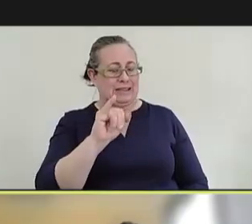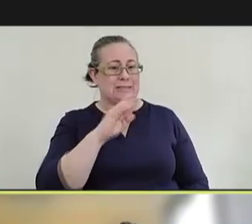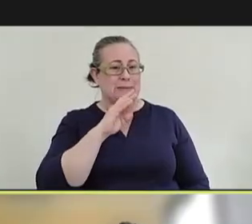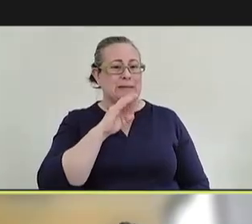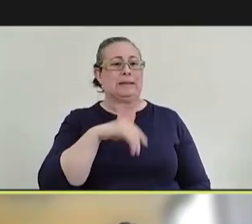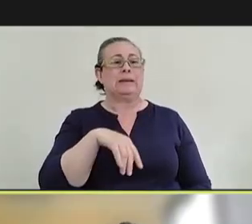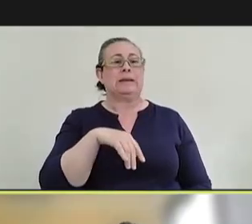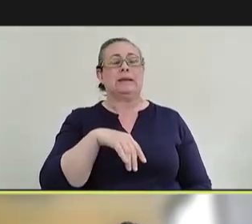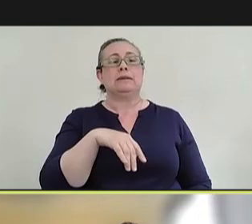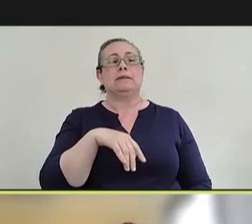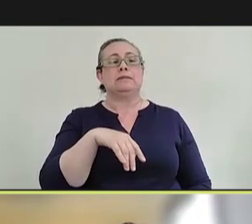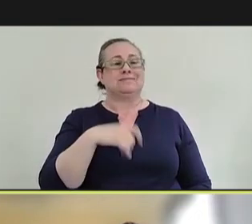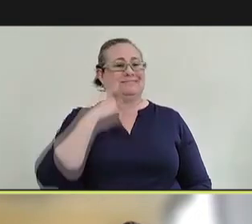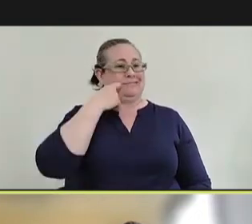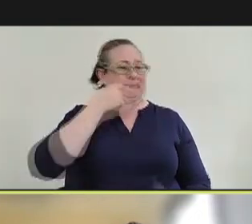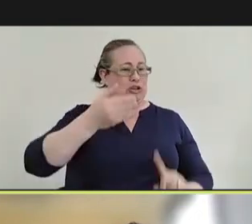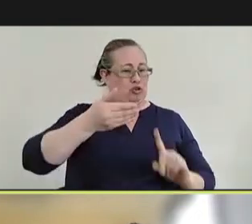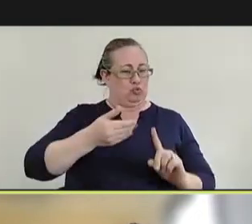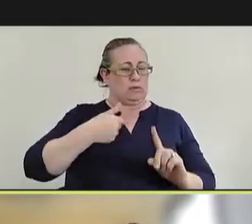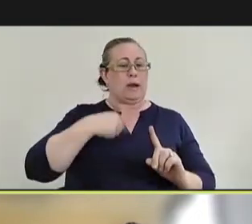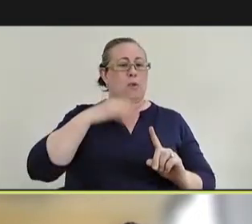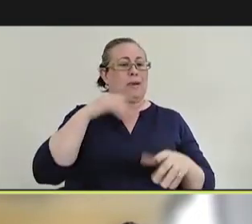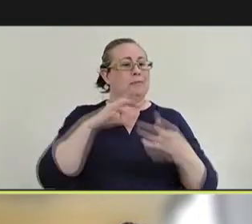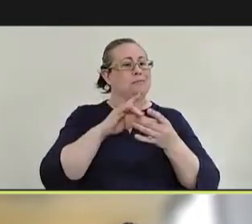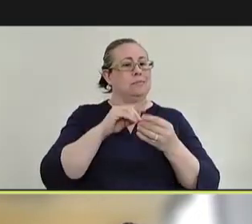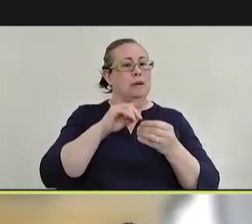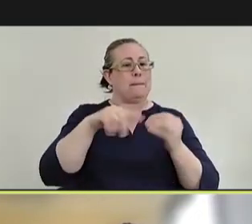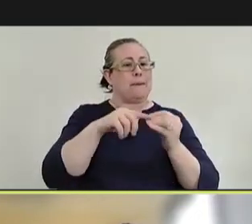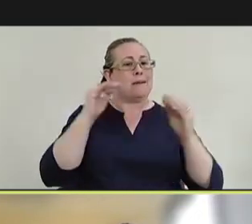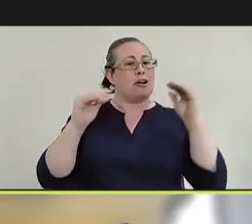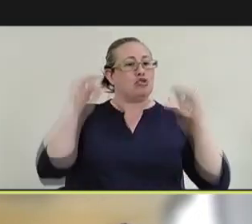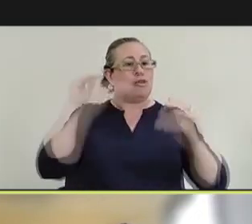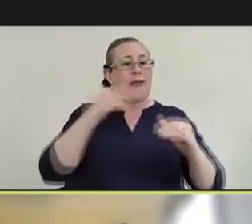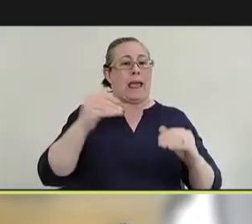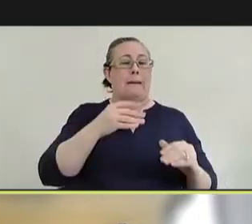as I was just introduced, I'm going to be talking about adult and maternal vaccination